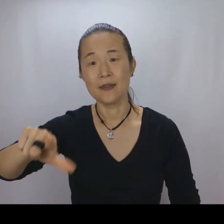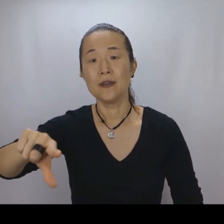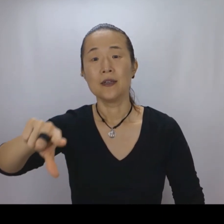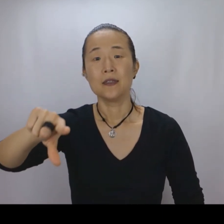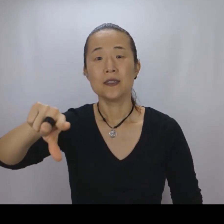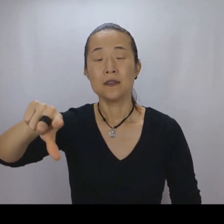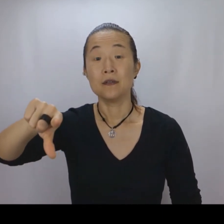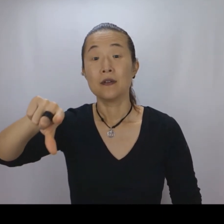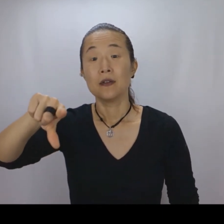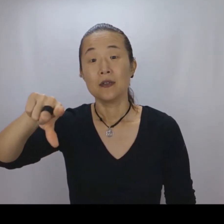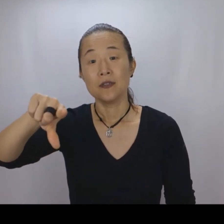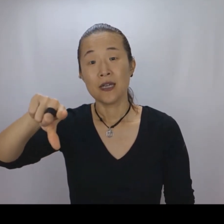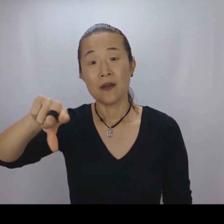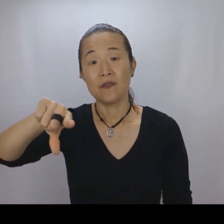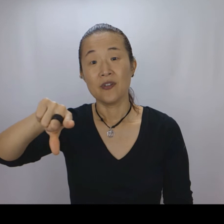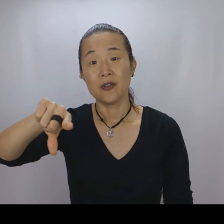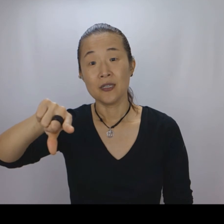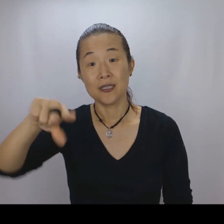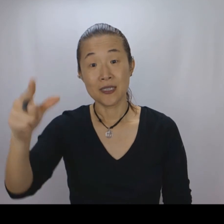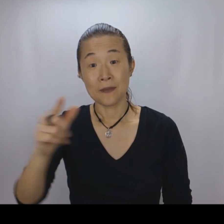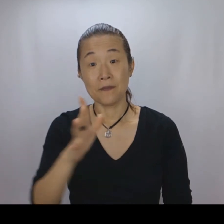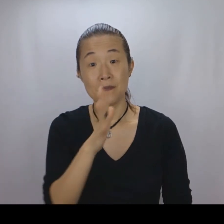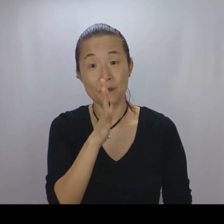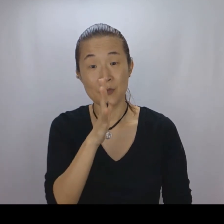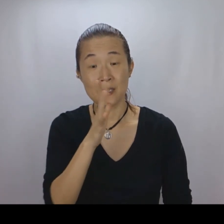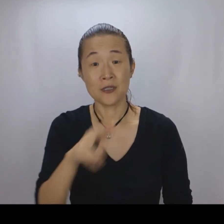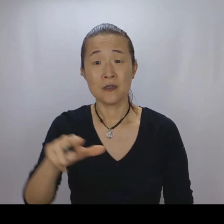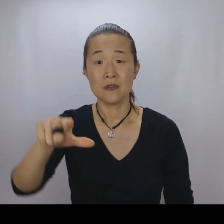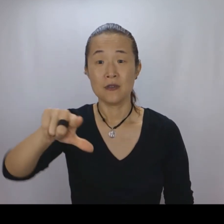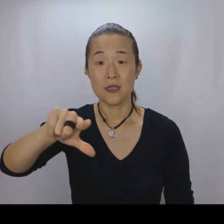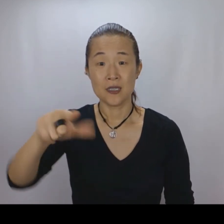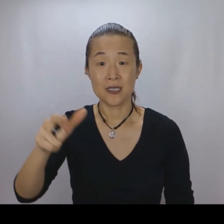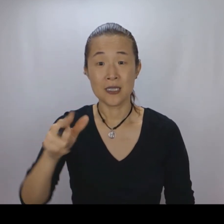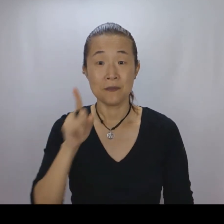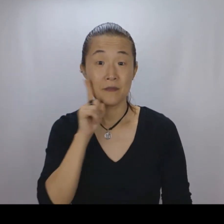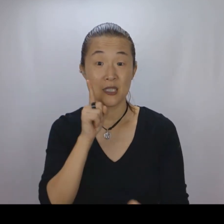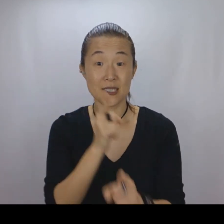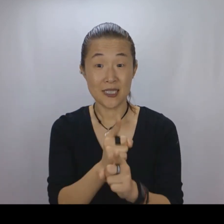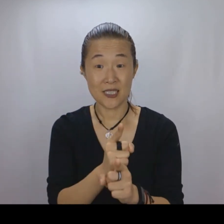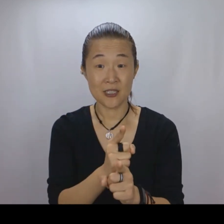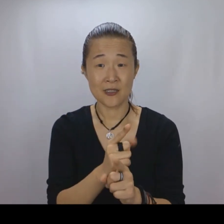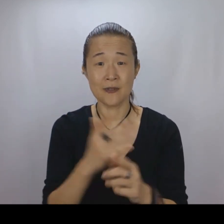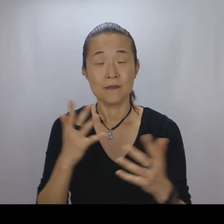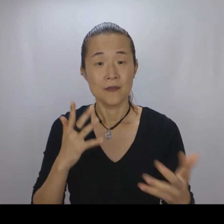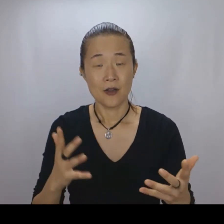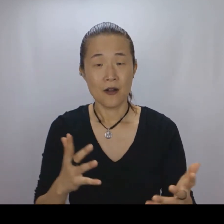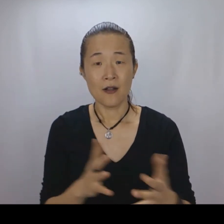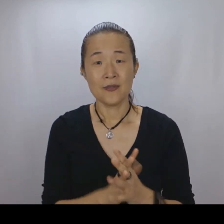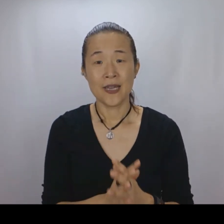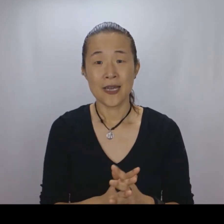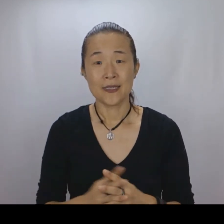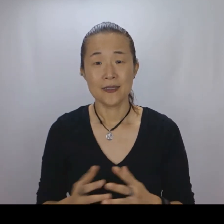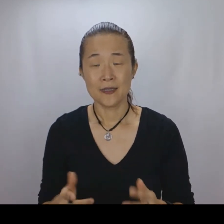So, you can have a stepmother, stepsister, all of that.